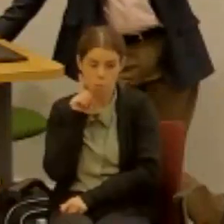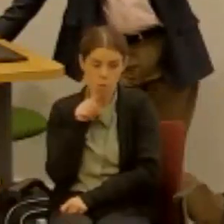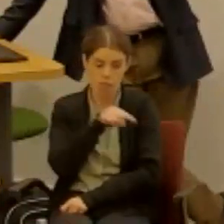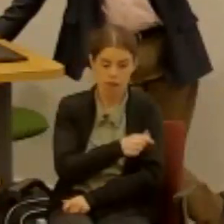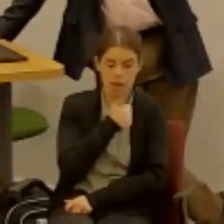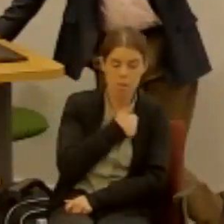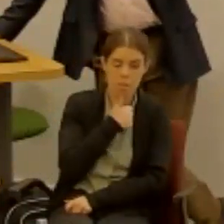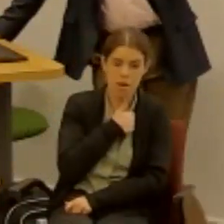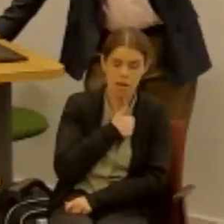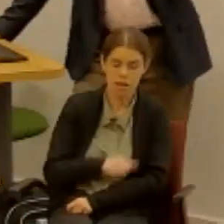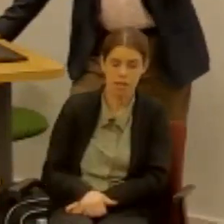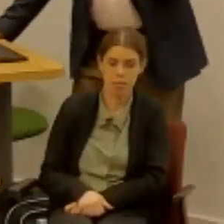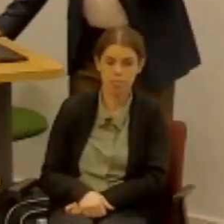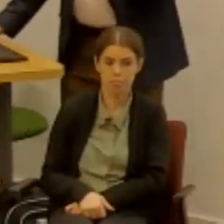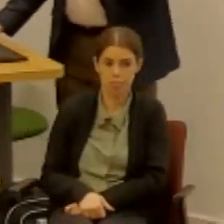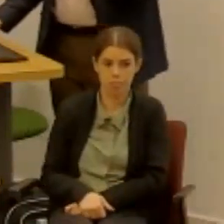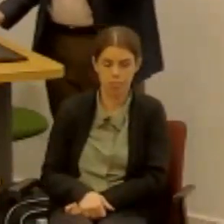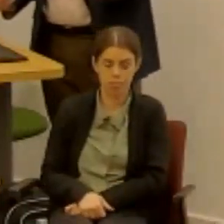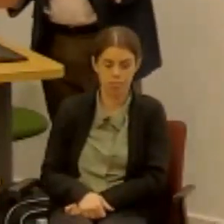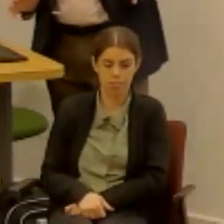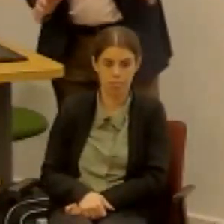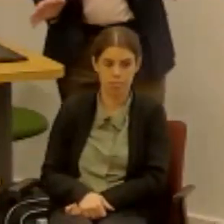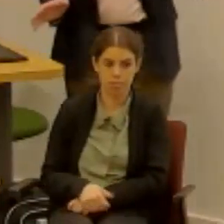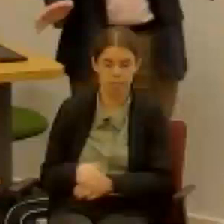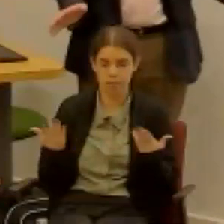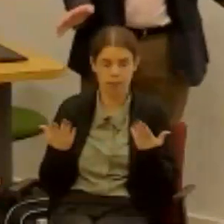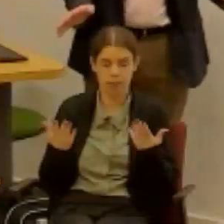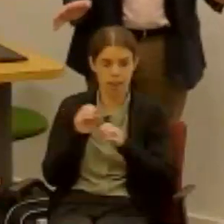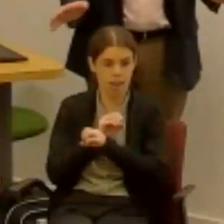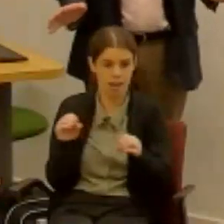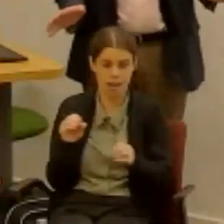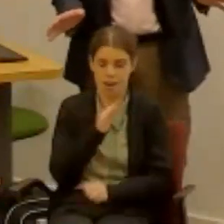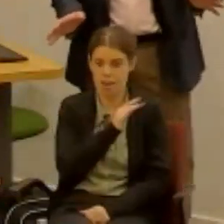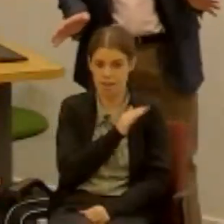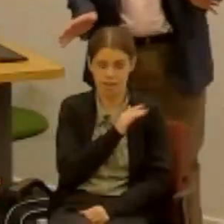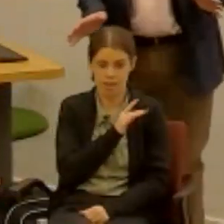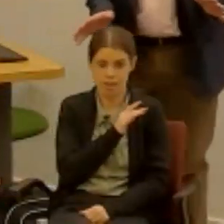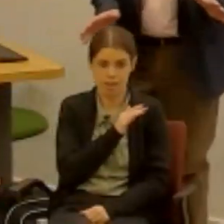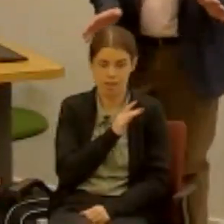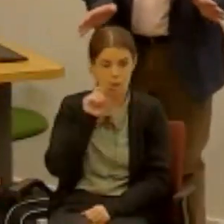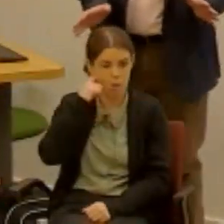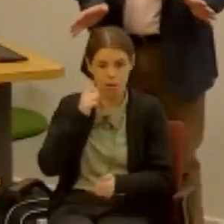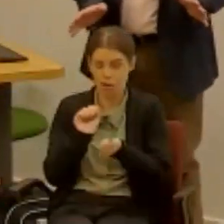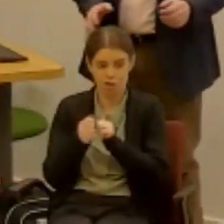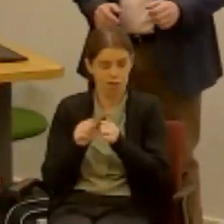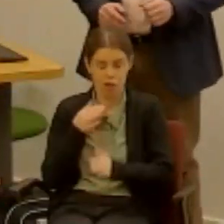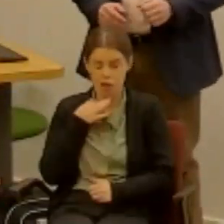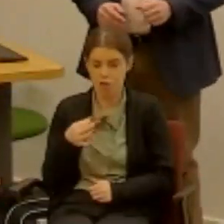so, in terms of none of these, none of these will change your risk of concussion.